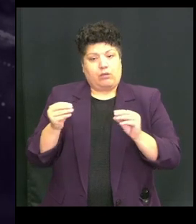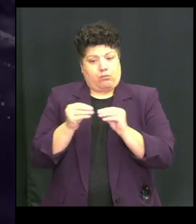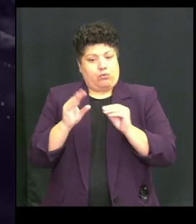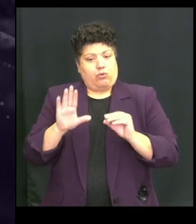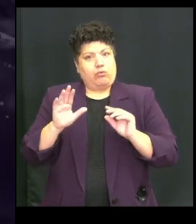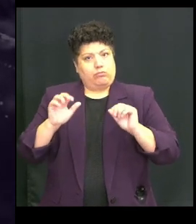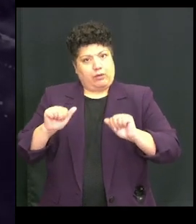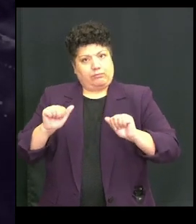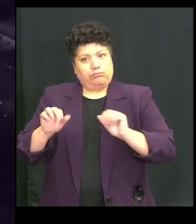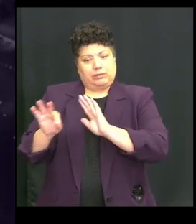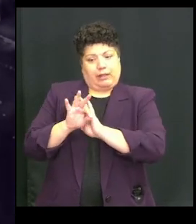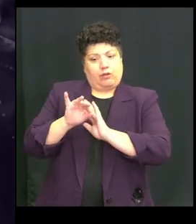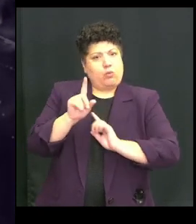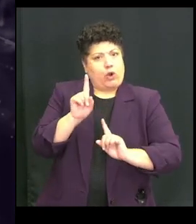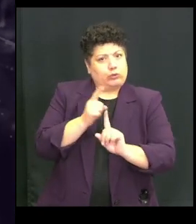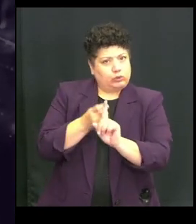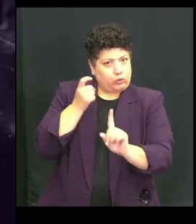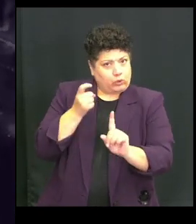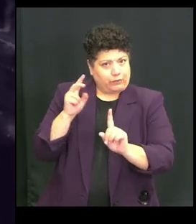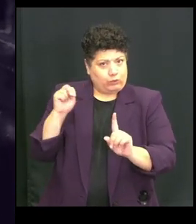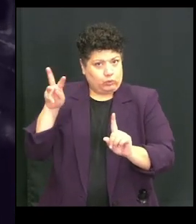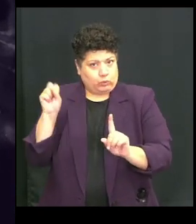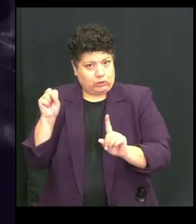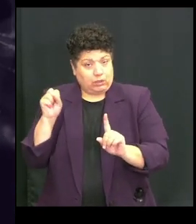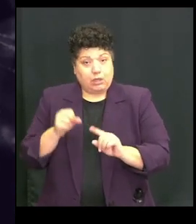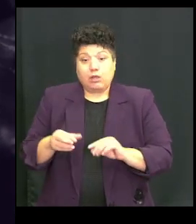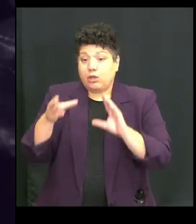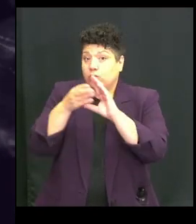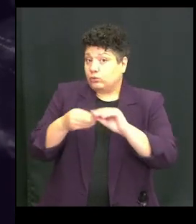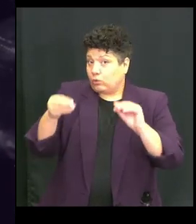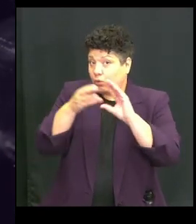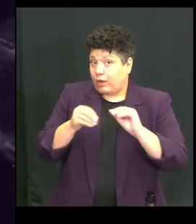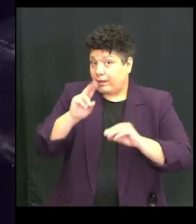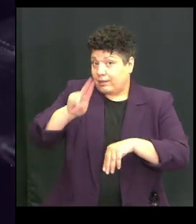And what we see is that stories from major national news outlets